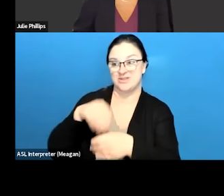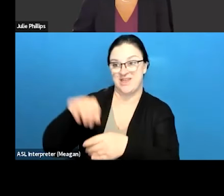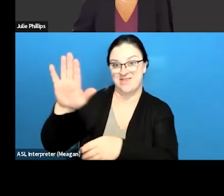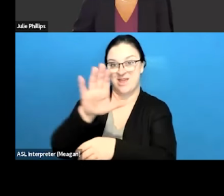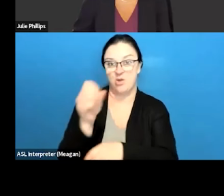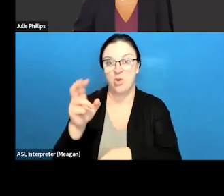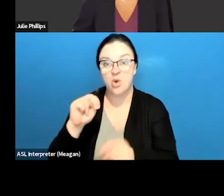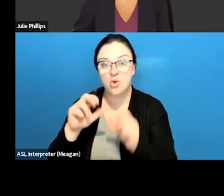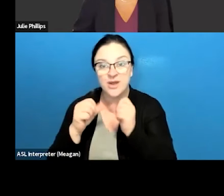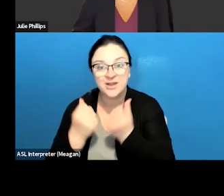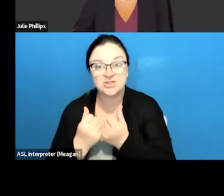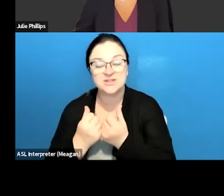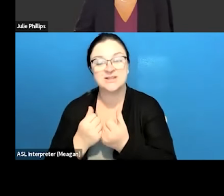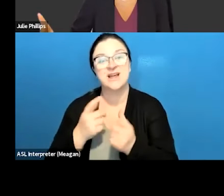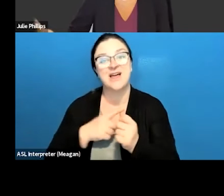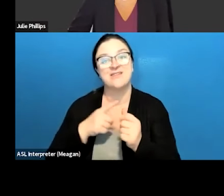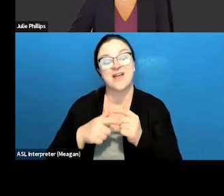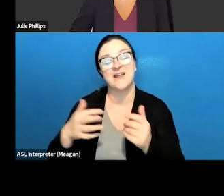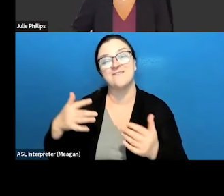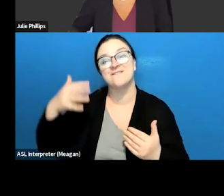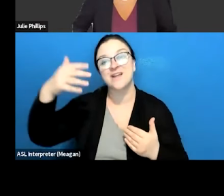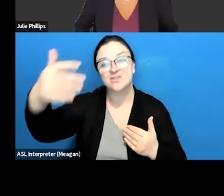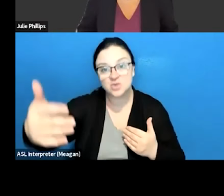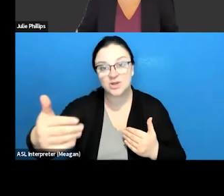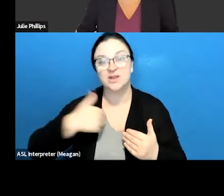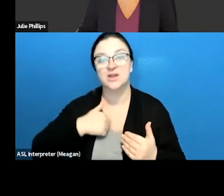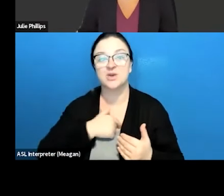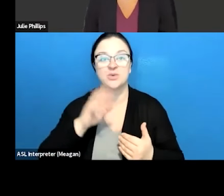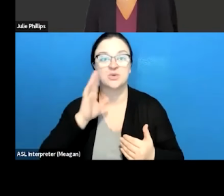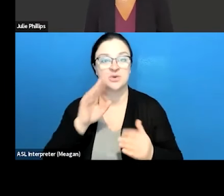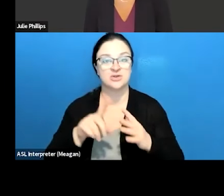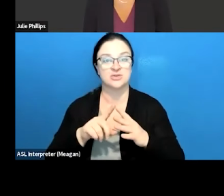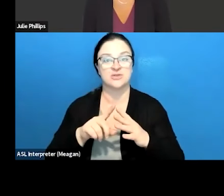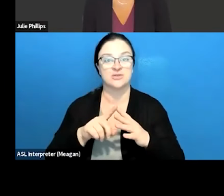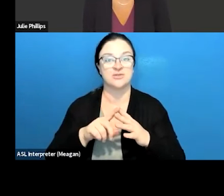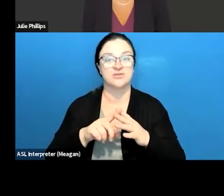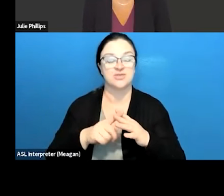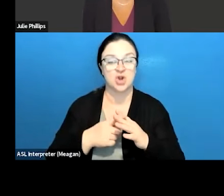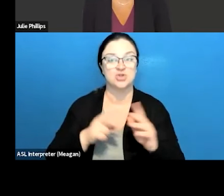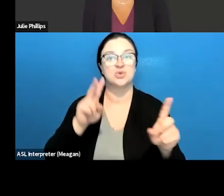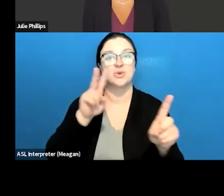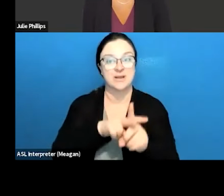And eventually as we move towards implementation of some of these programs,